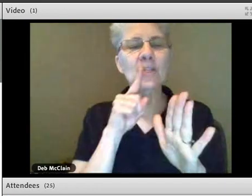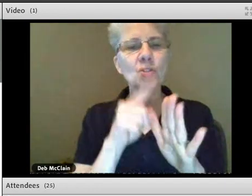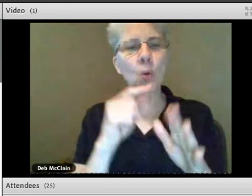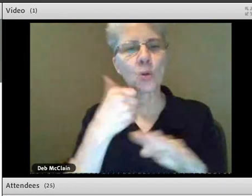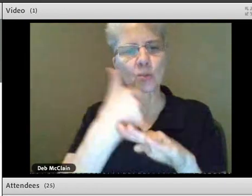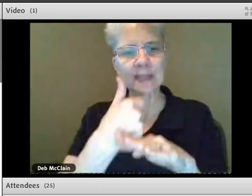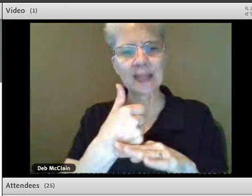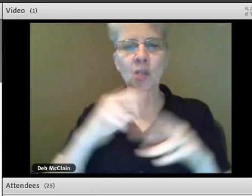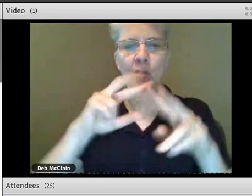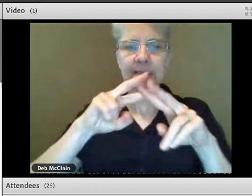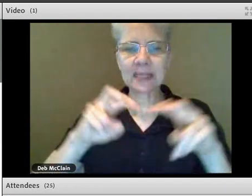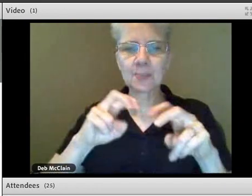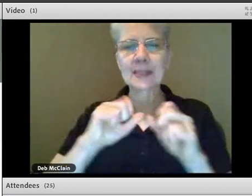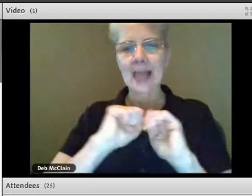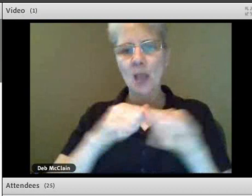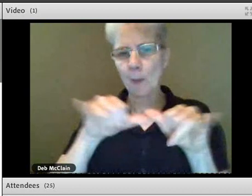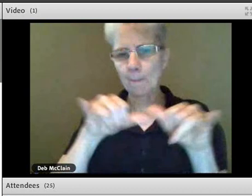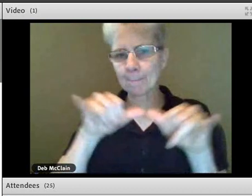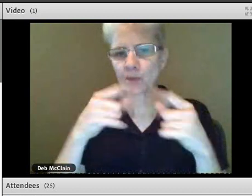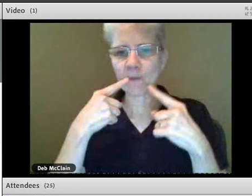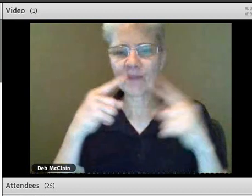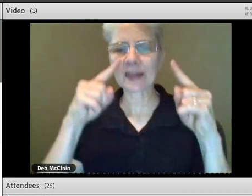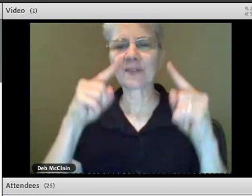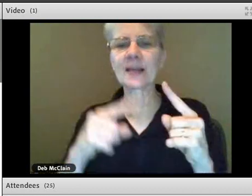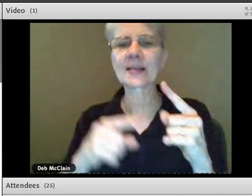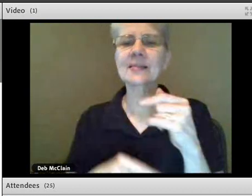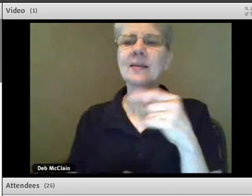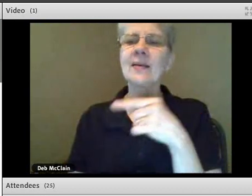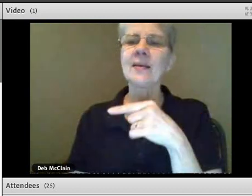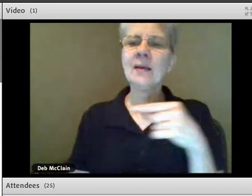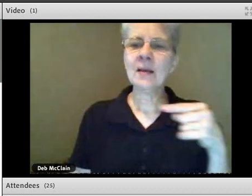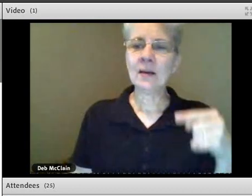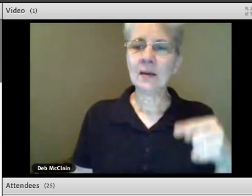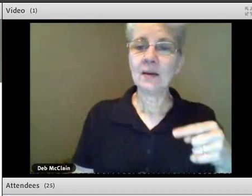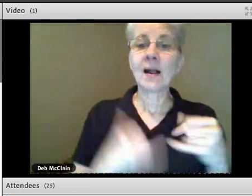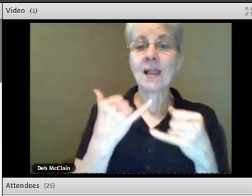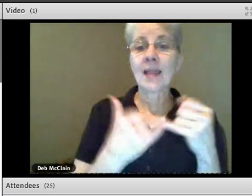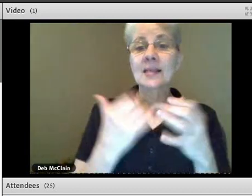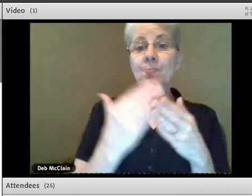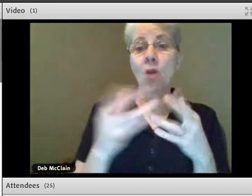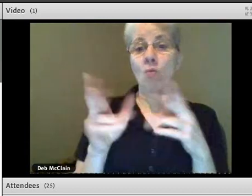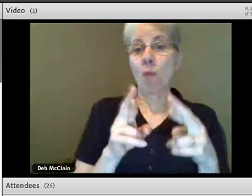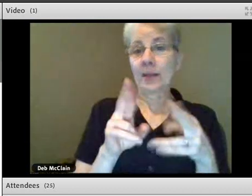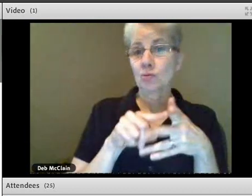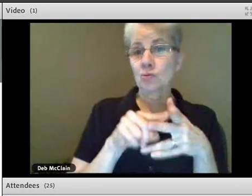Make sure that you can measure the effectiveness, and the last piece is, when you're ready to go live with your course, there's a publish button.